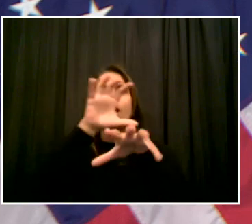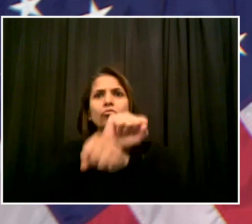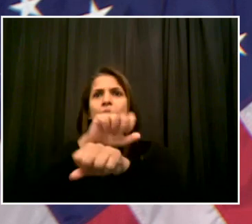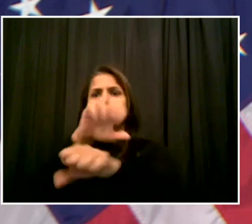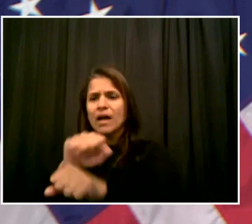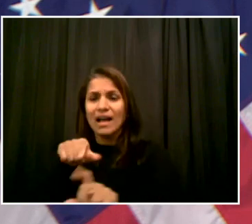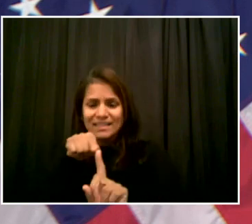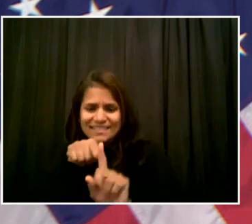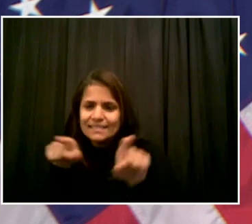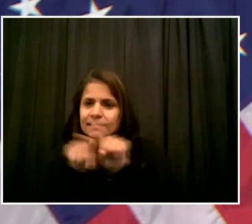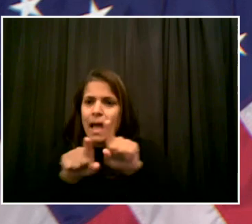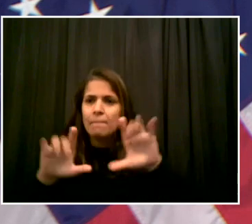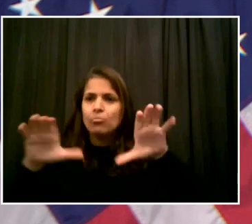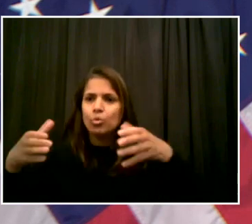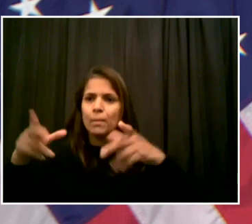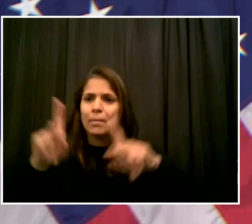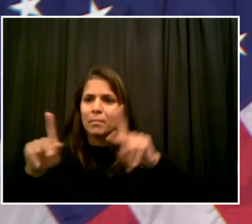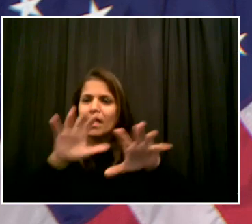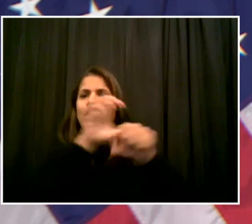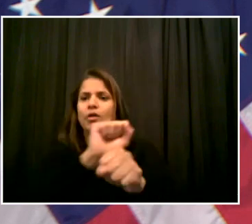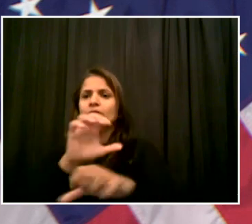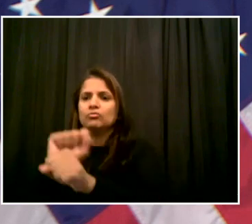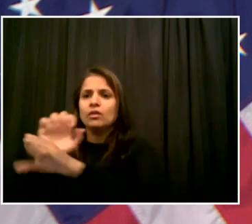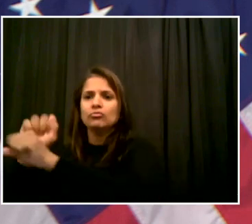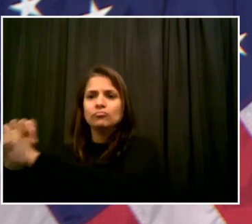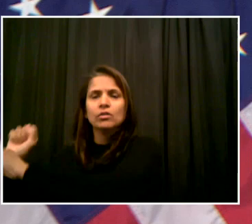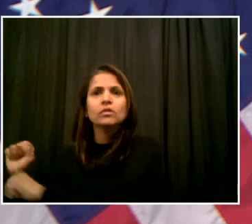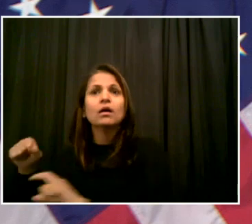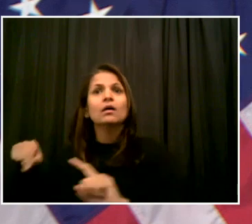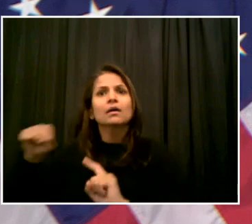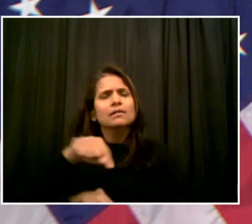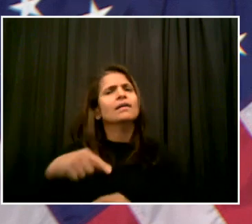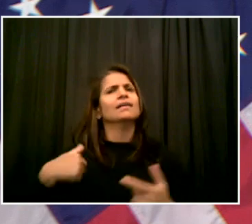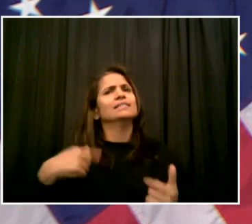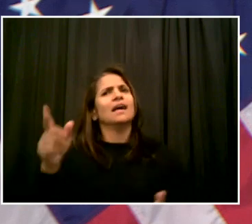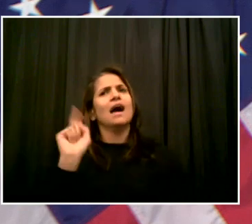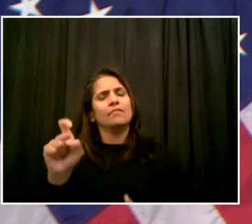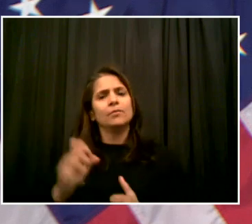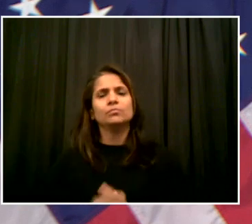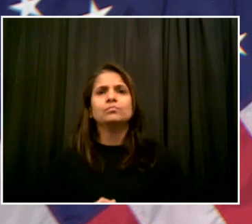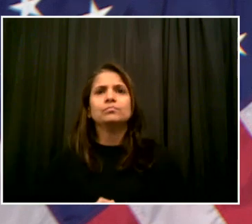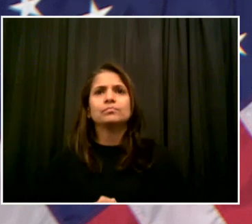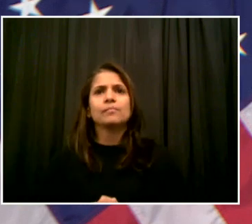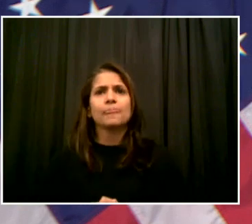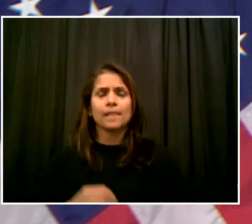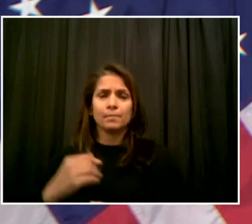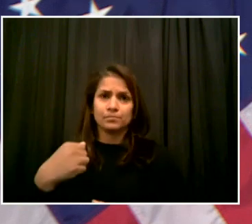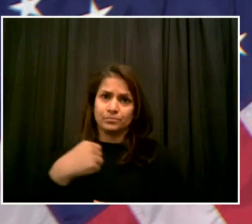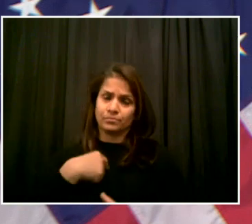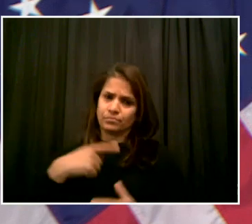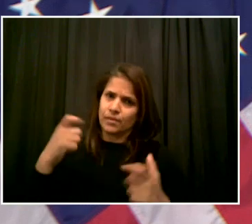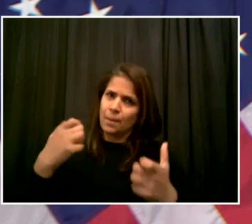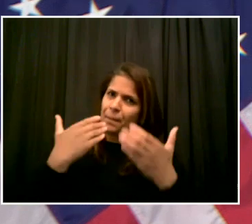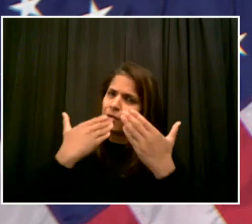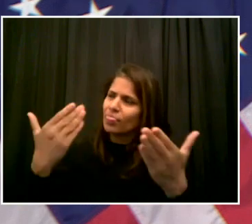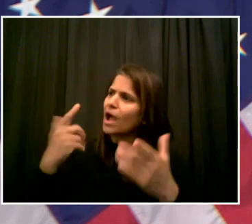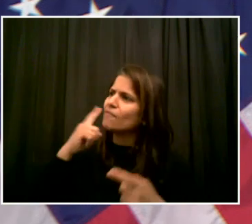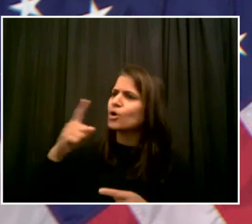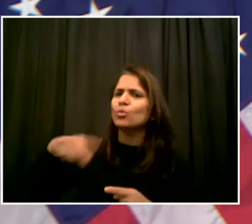DIFFICULT ESCALATTIME, BUT EVERY DAY. AND MY MESSAGE IS ONE, FIRST AND FOREMOST